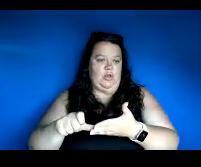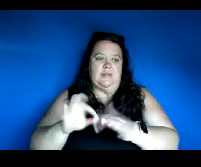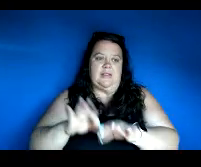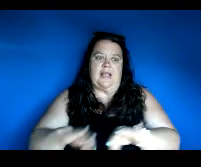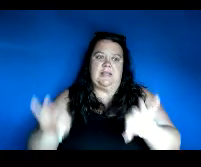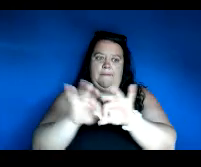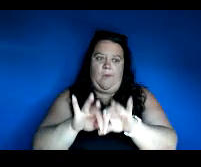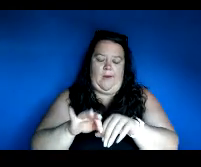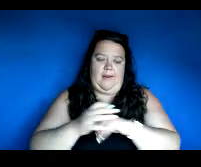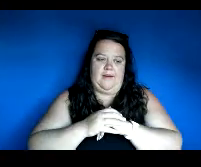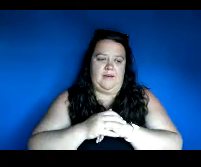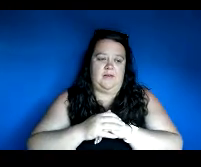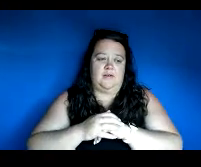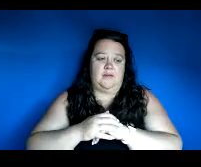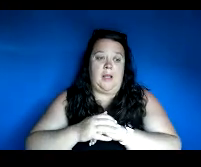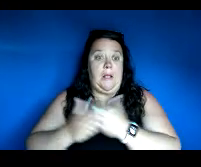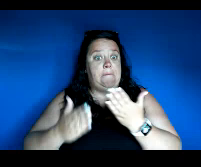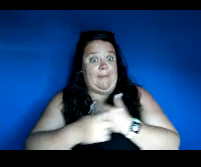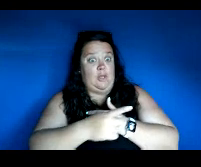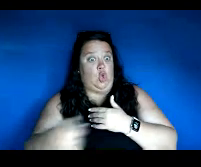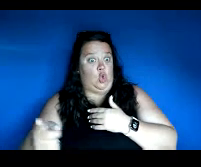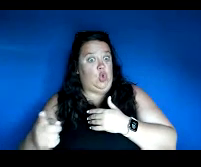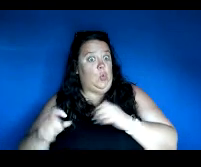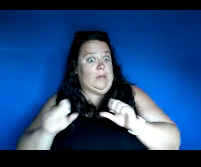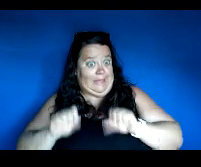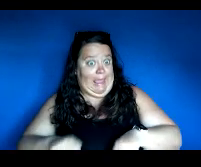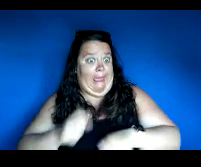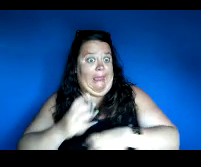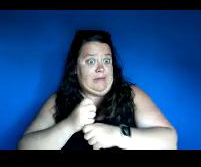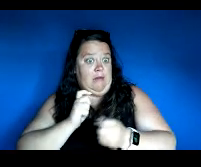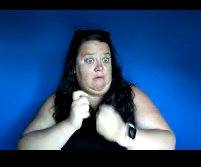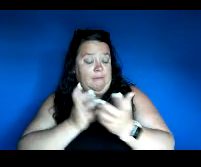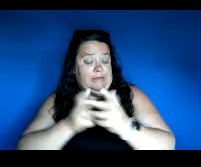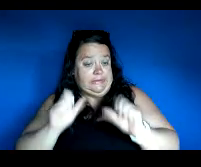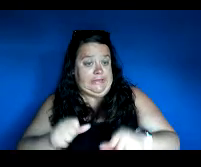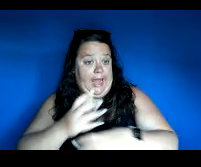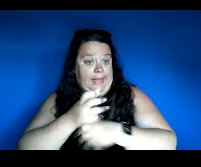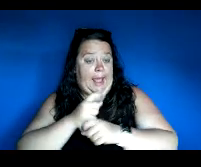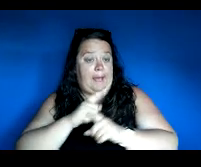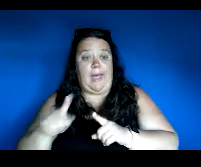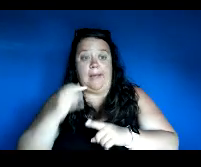You may be eligible for X, Y, and Z accommodations, but if you haven't sent your letters of accommodation,